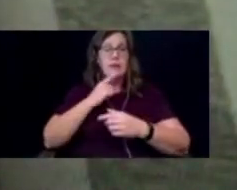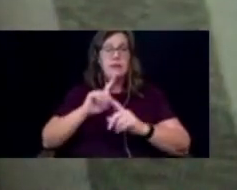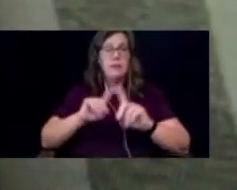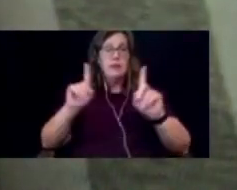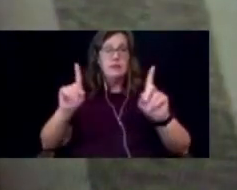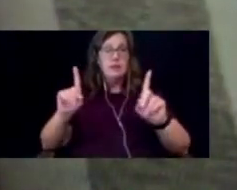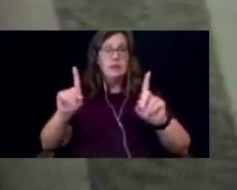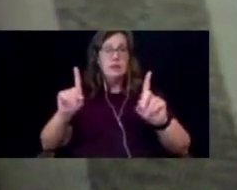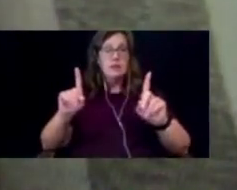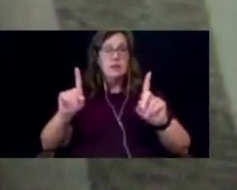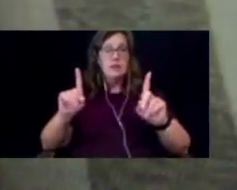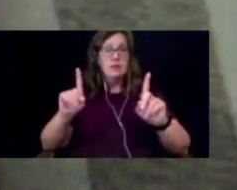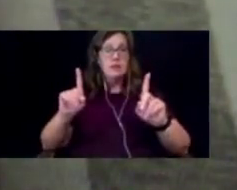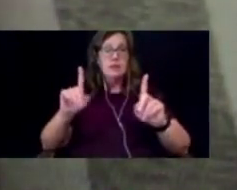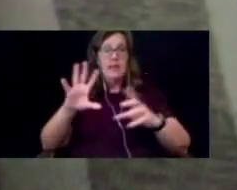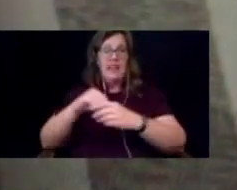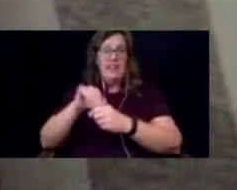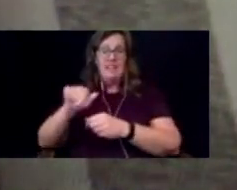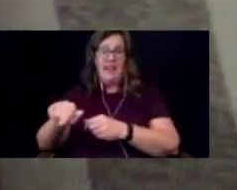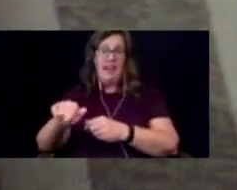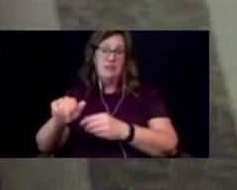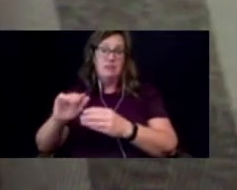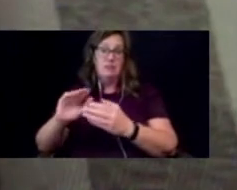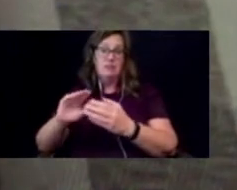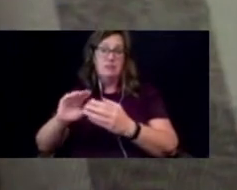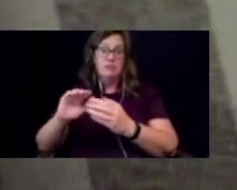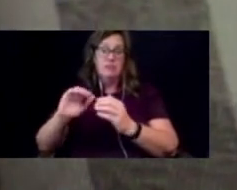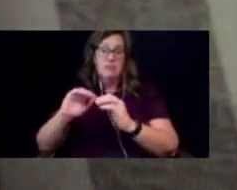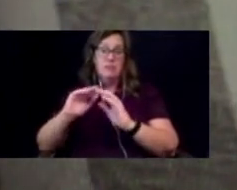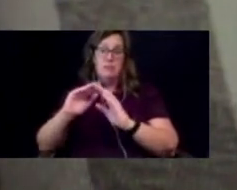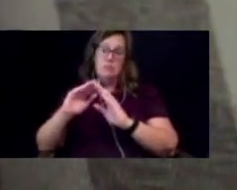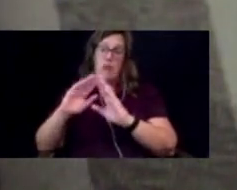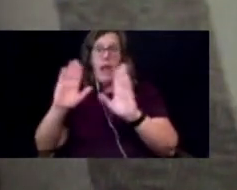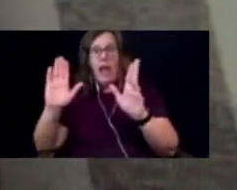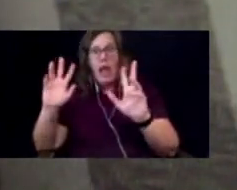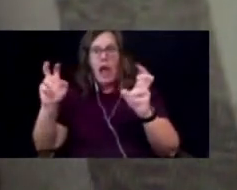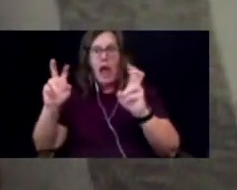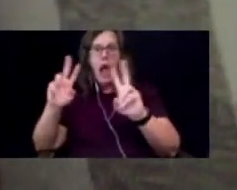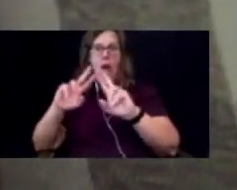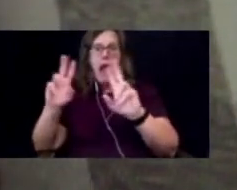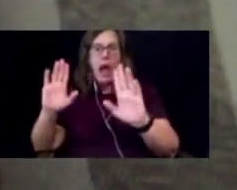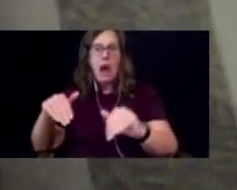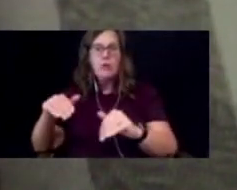in that house of worship and so you might think oh well everyone in this group thinks this one thing